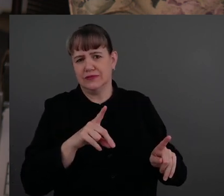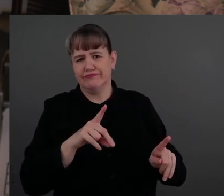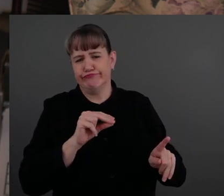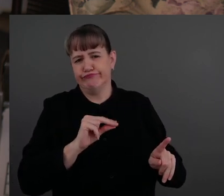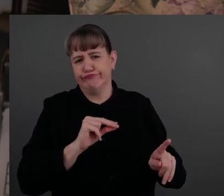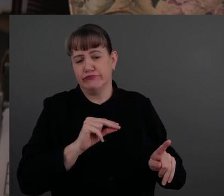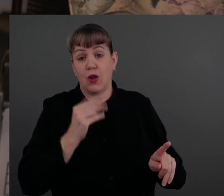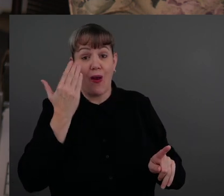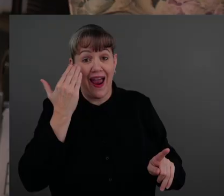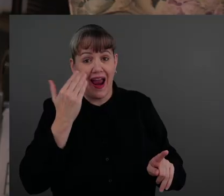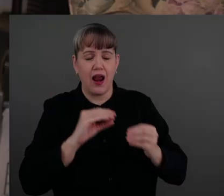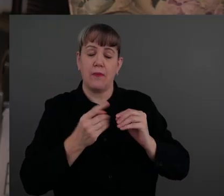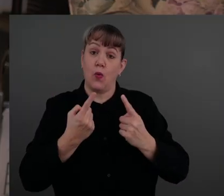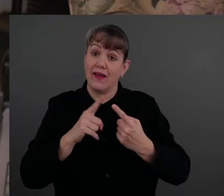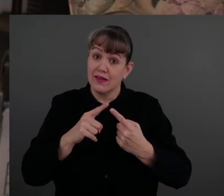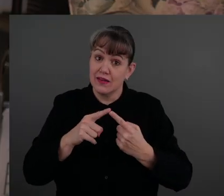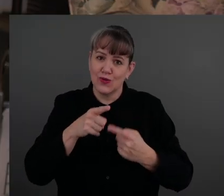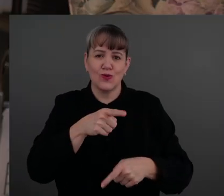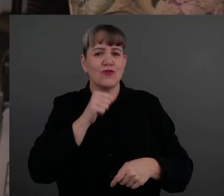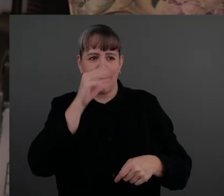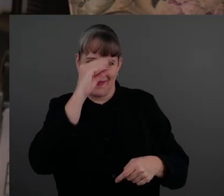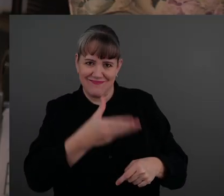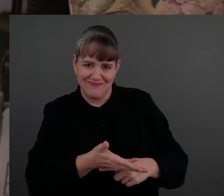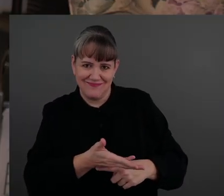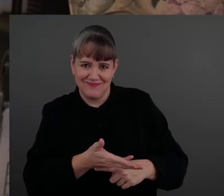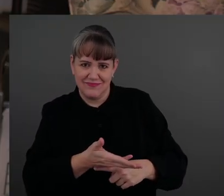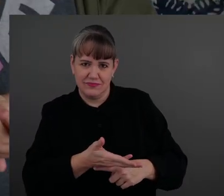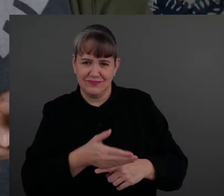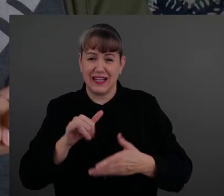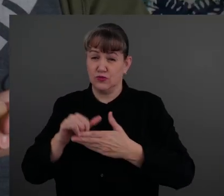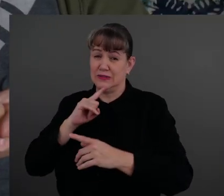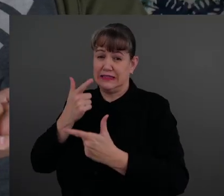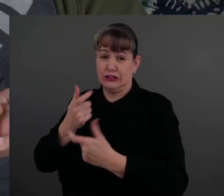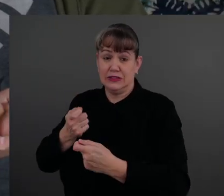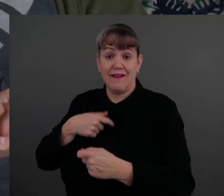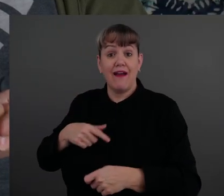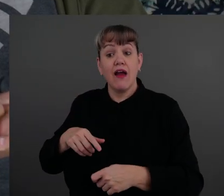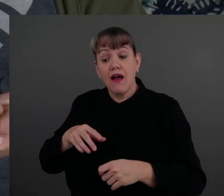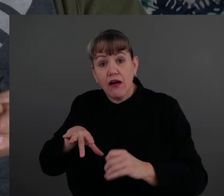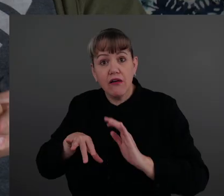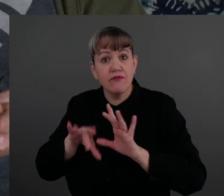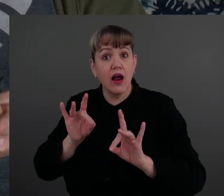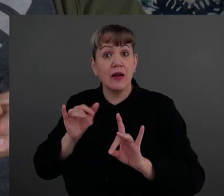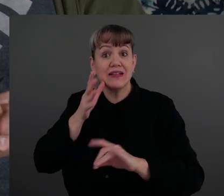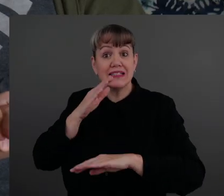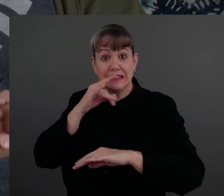And, you know, you couldn't have ADHD because, number one, you're not a male. And it's really interesting. I found when my kids were diagnosed with